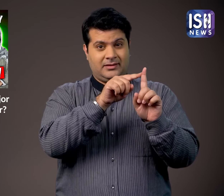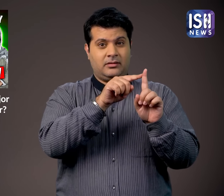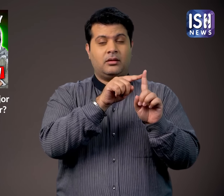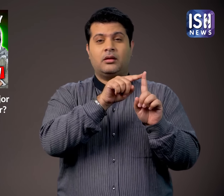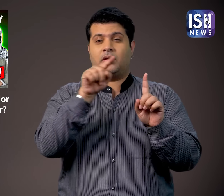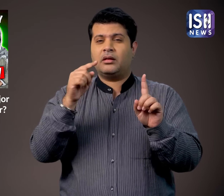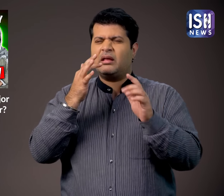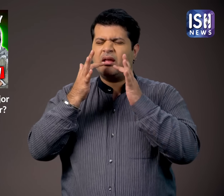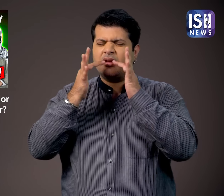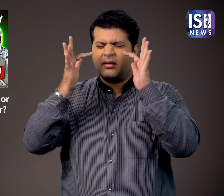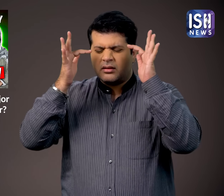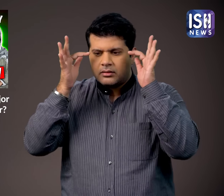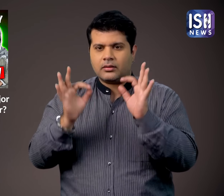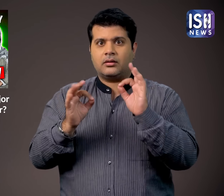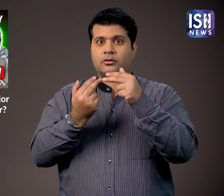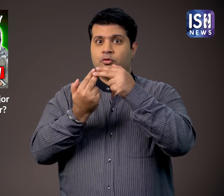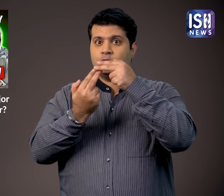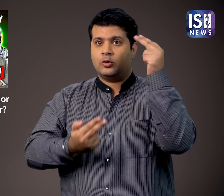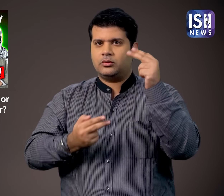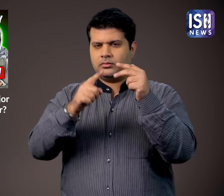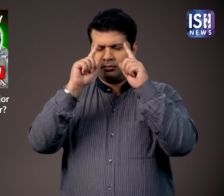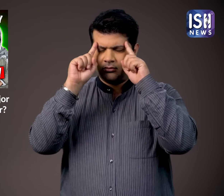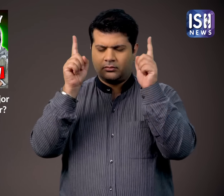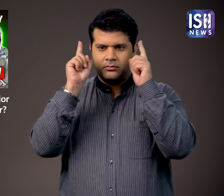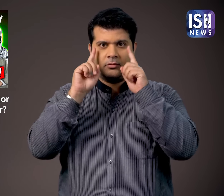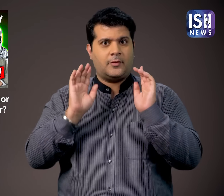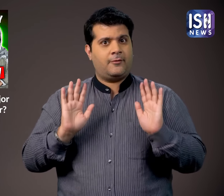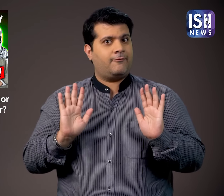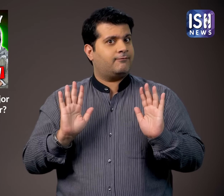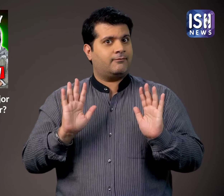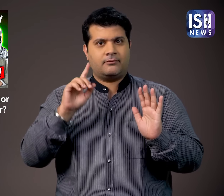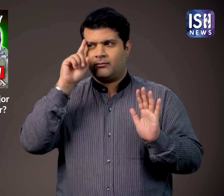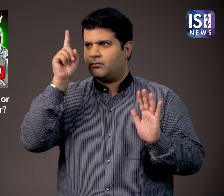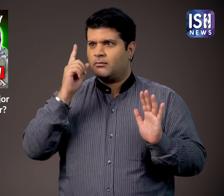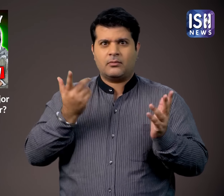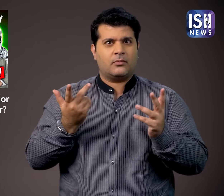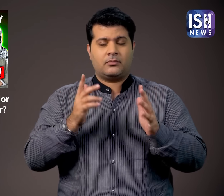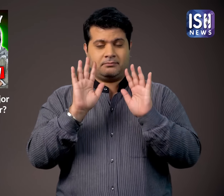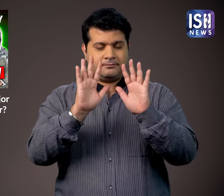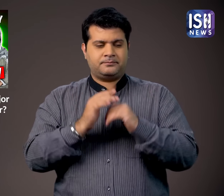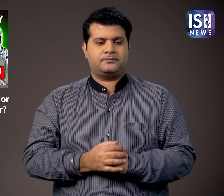The real stroy much more gripping and unbelievable. Let me tell you.